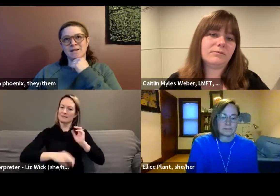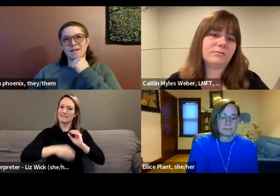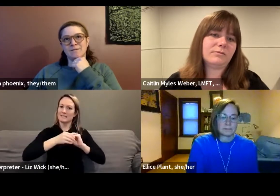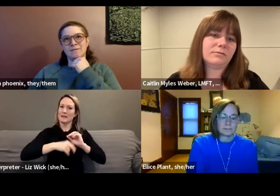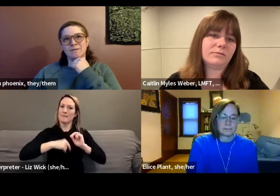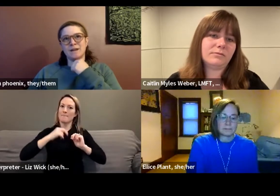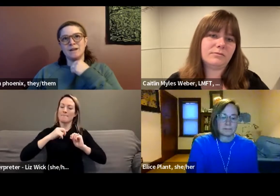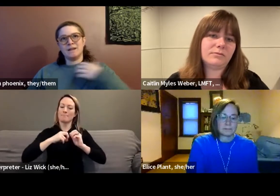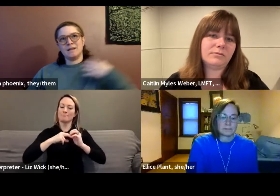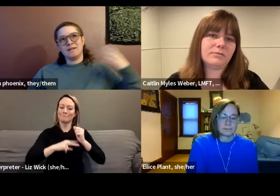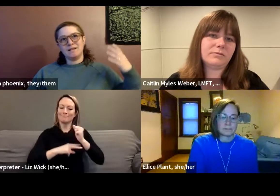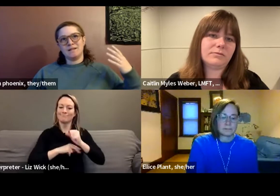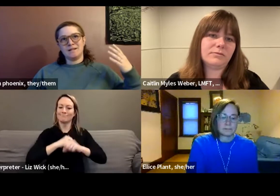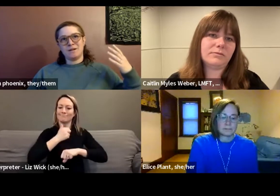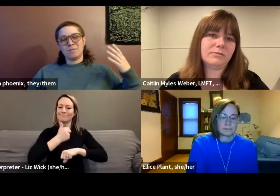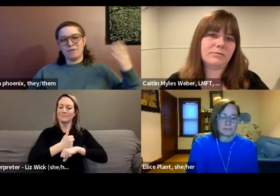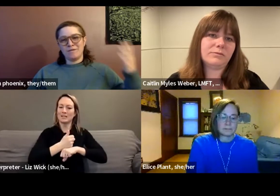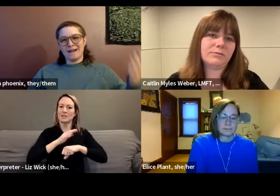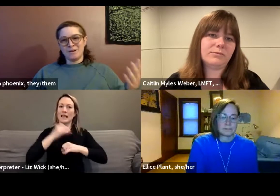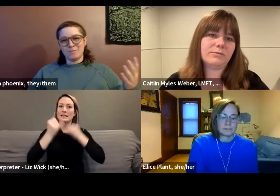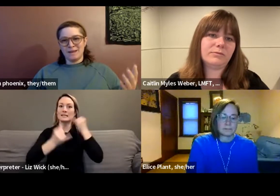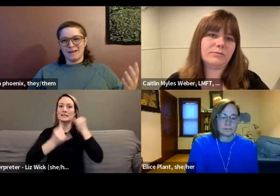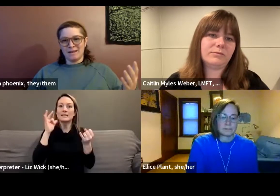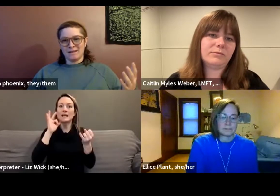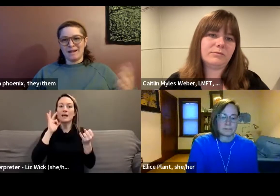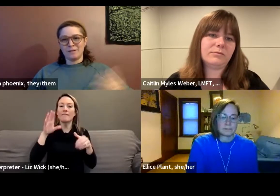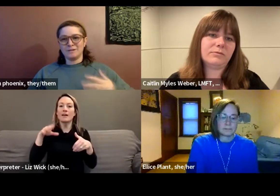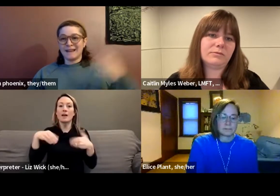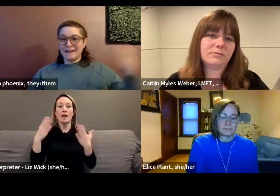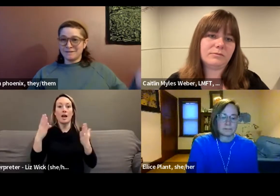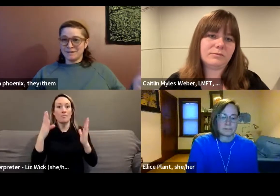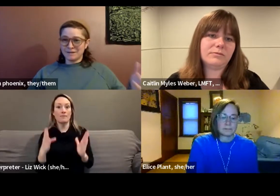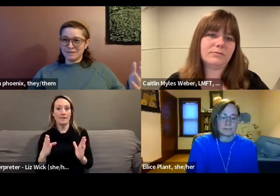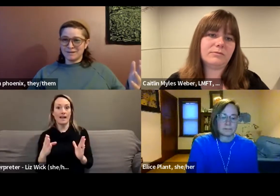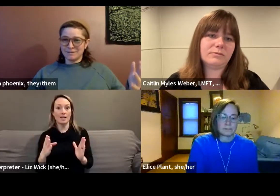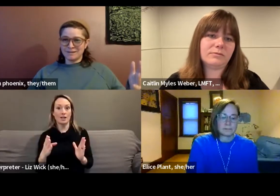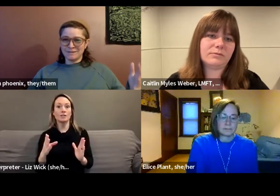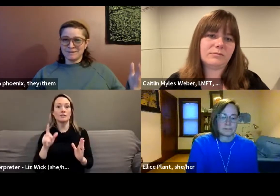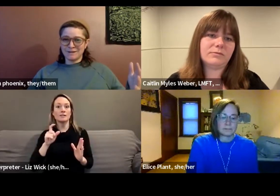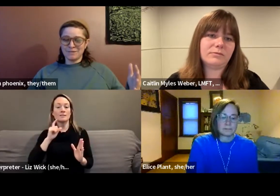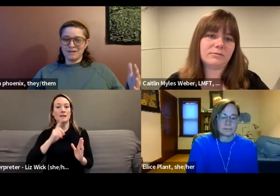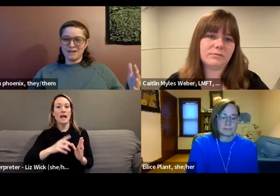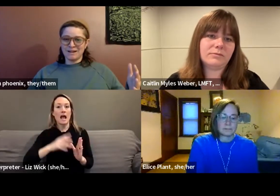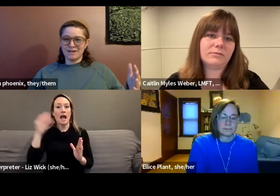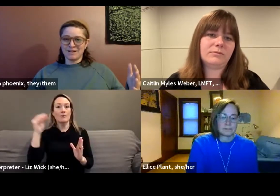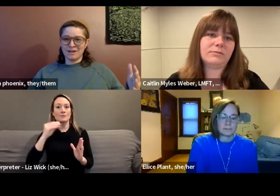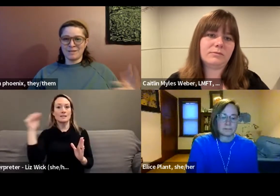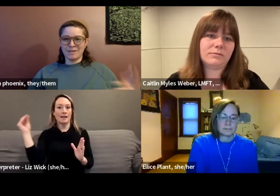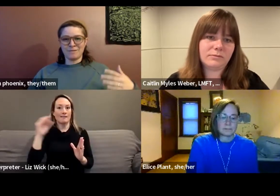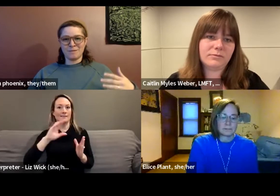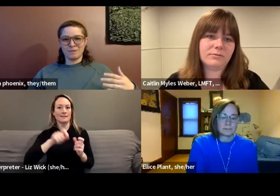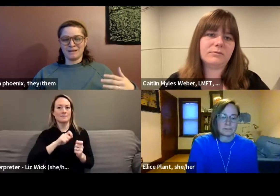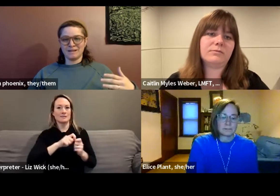of, you know, a provider being outside of a specific community or coming from a place